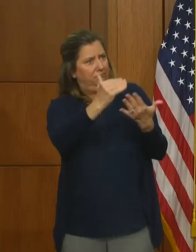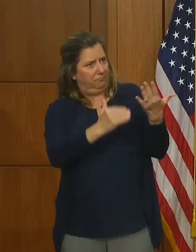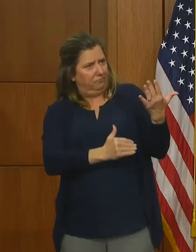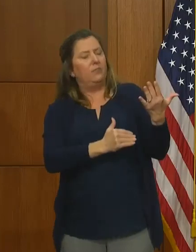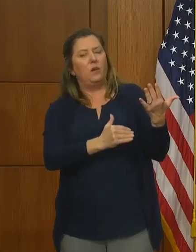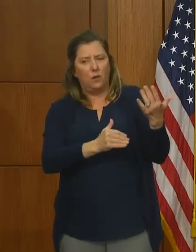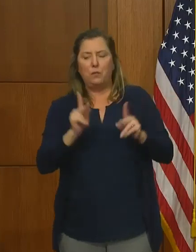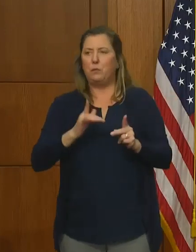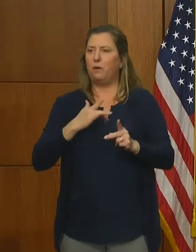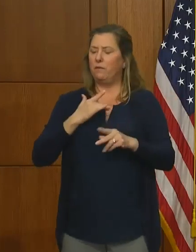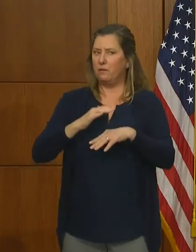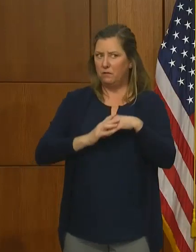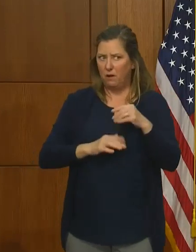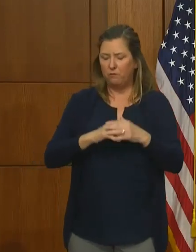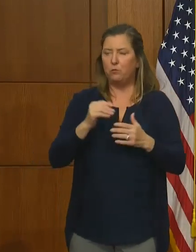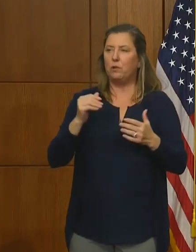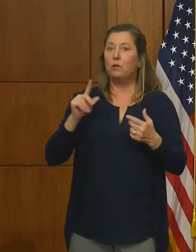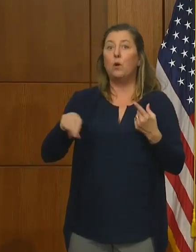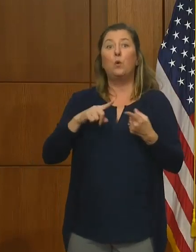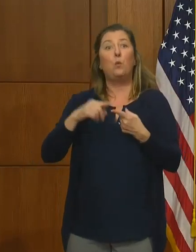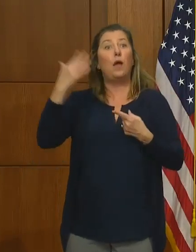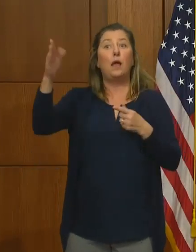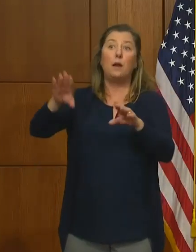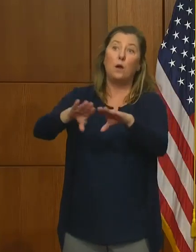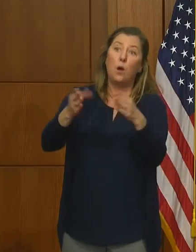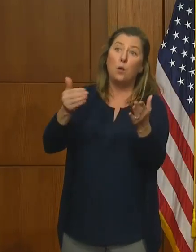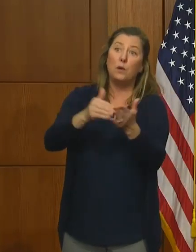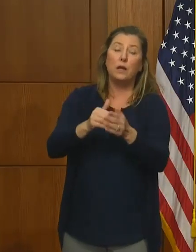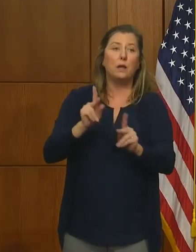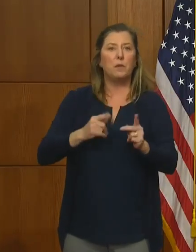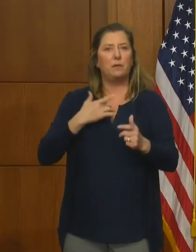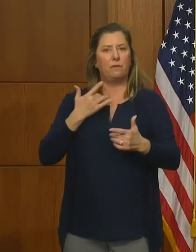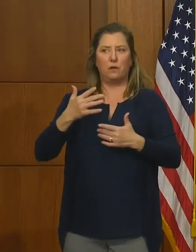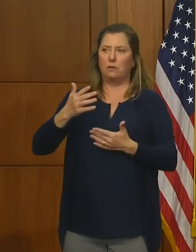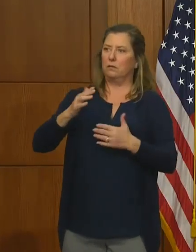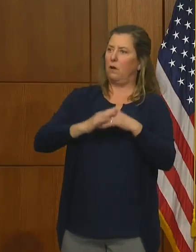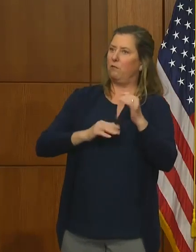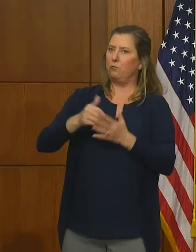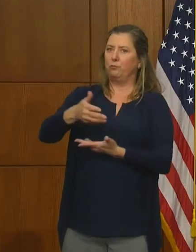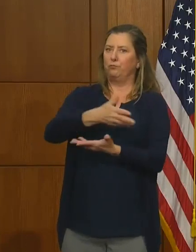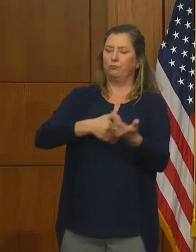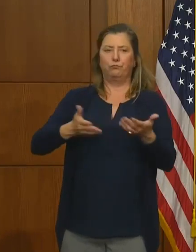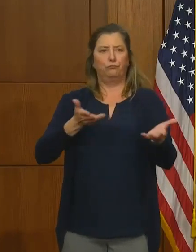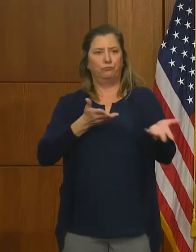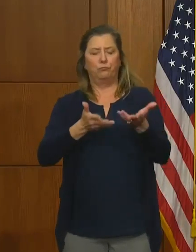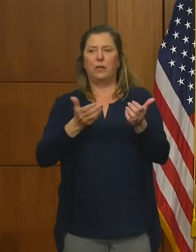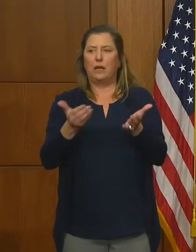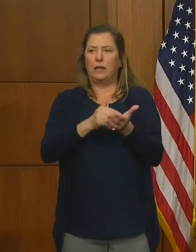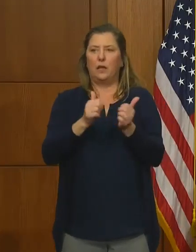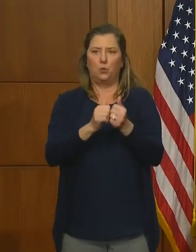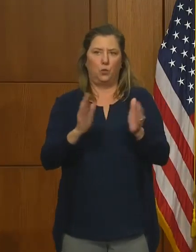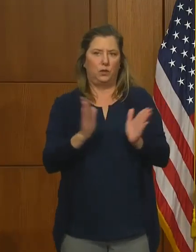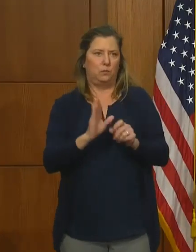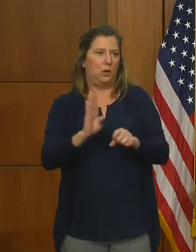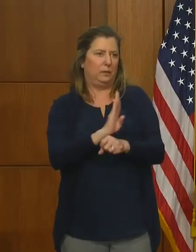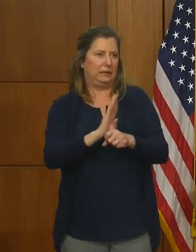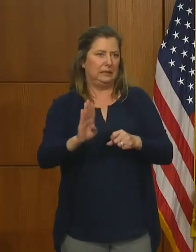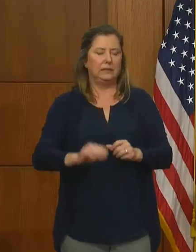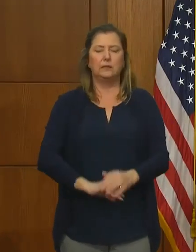VERY STRONGLY THAT THAT WILL ENGENDER THE KIND OF CONFIDENCE. THAT IS NEEDED SO THAT CONSUMERS WILL DO RE OPEN